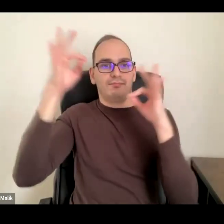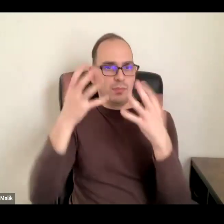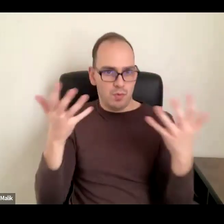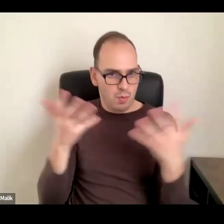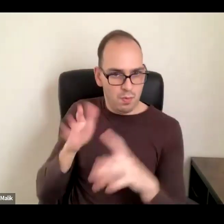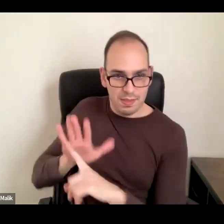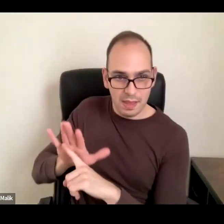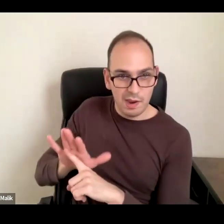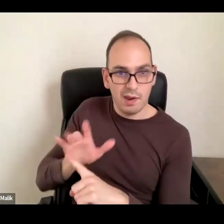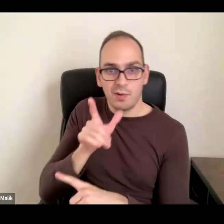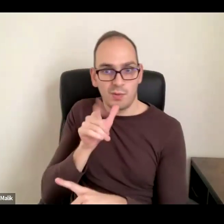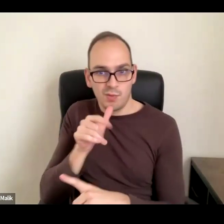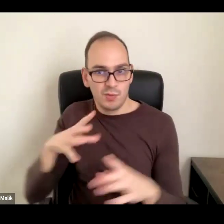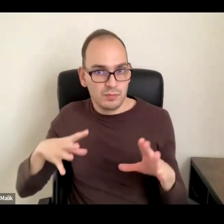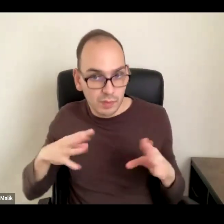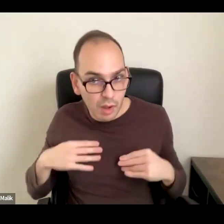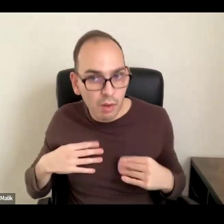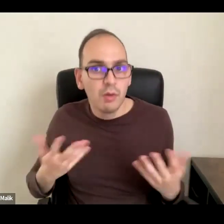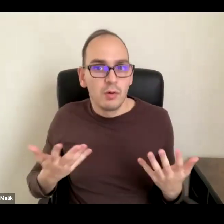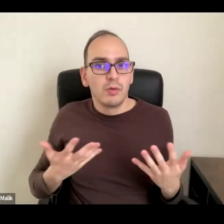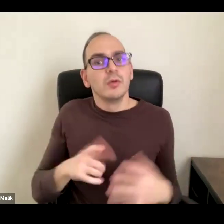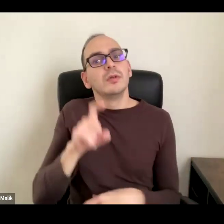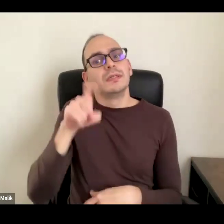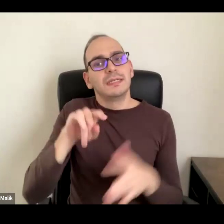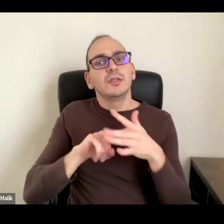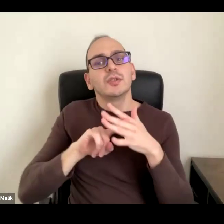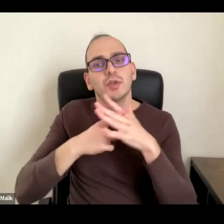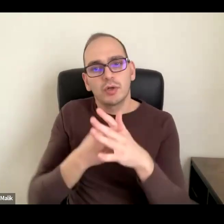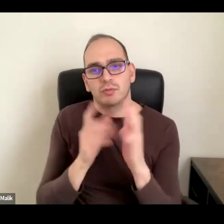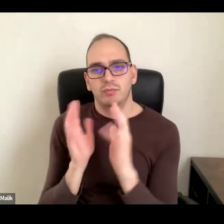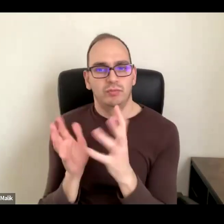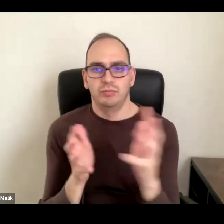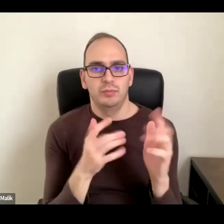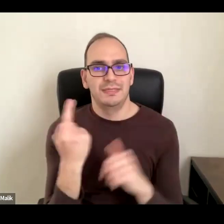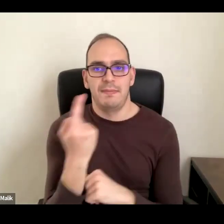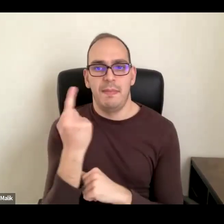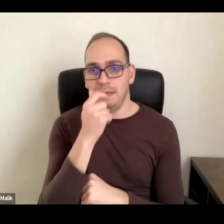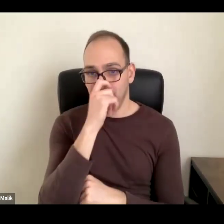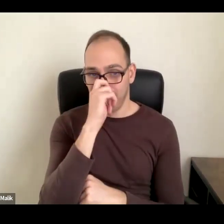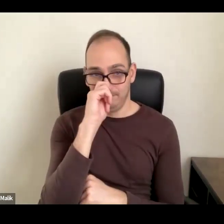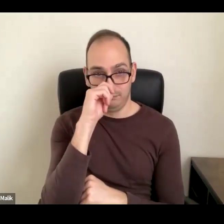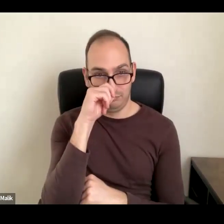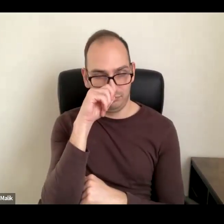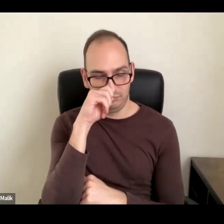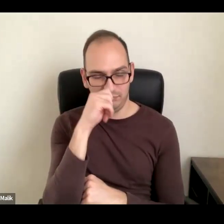or who they belong to, you need to start talking to somebody. Maybe, as in the example I gave you,